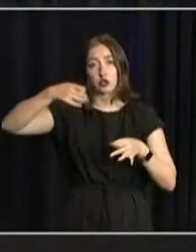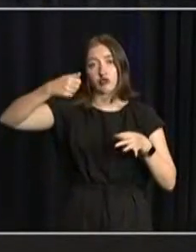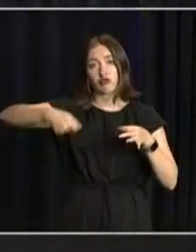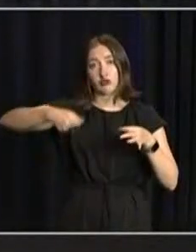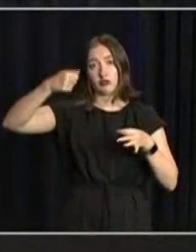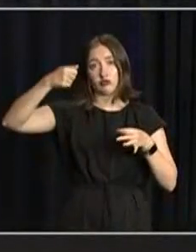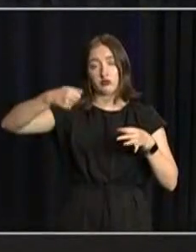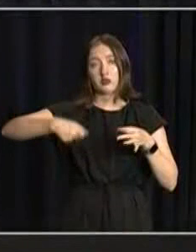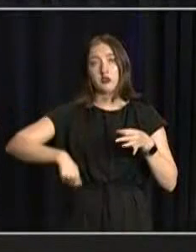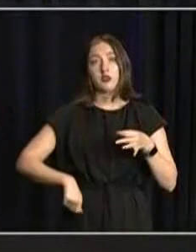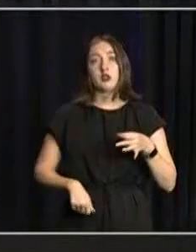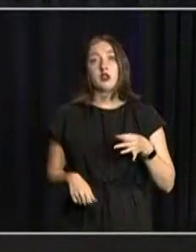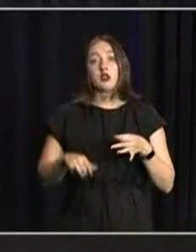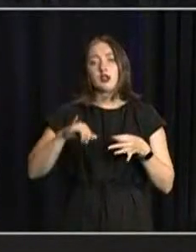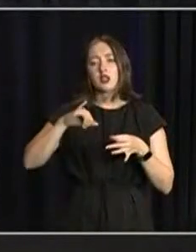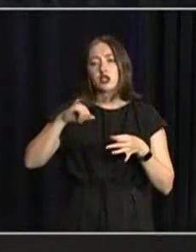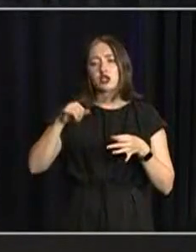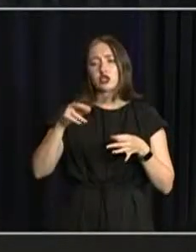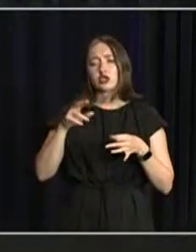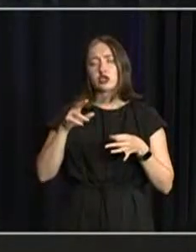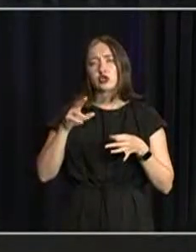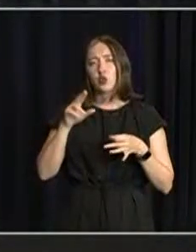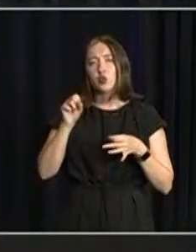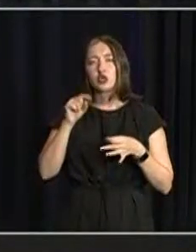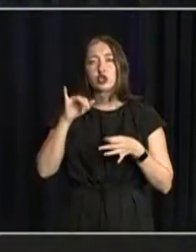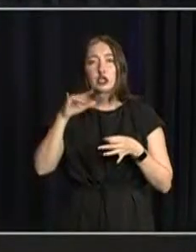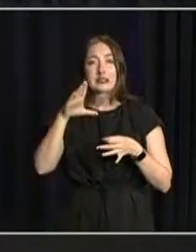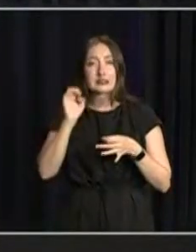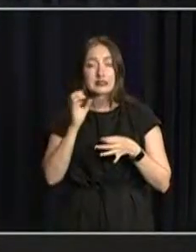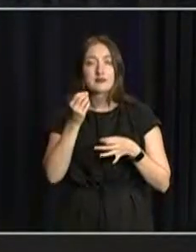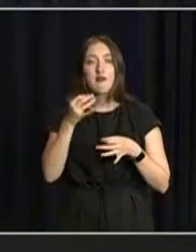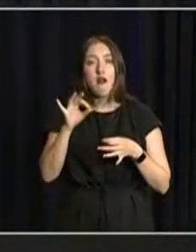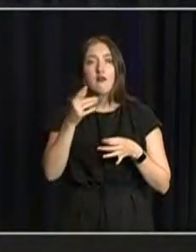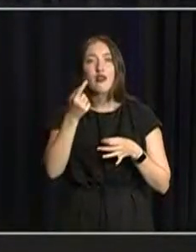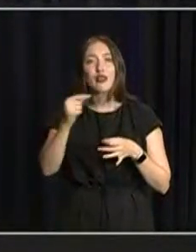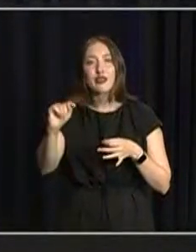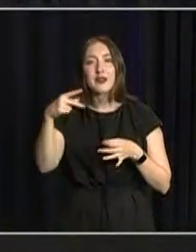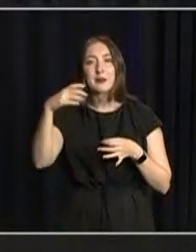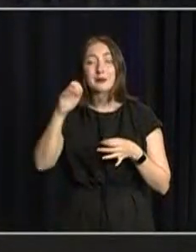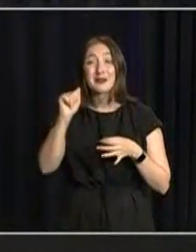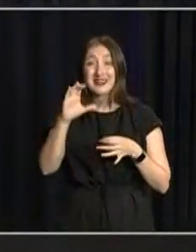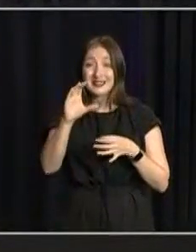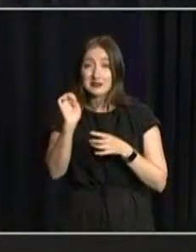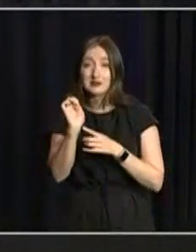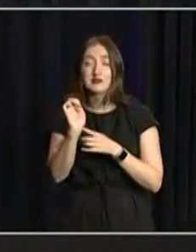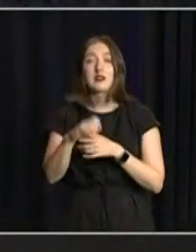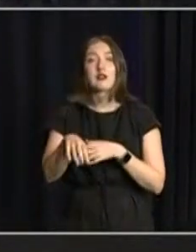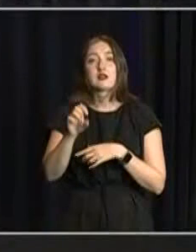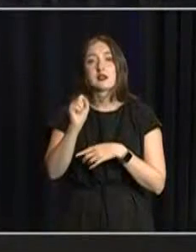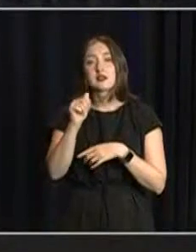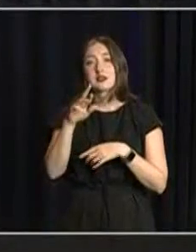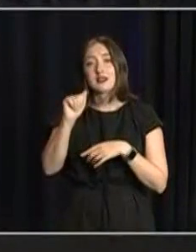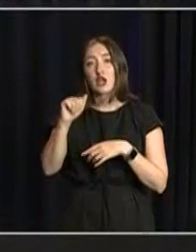the Peace 0 Rodriguez retirement letter. He said that he can no longer be a part of a system that lacks some basic accountability measures.